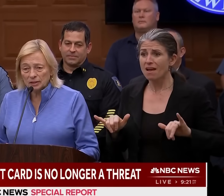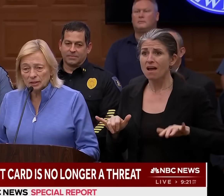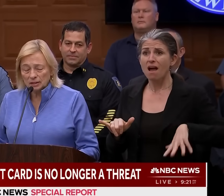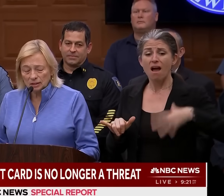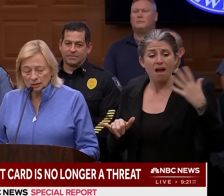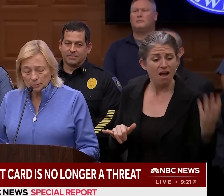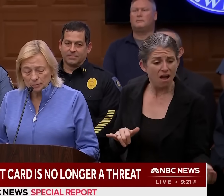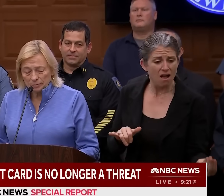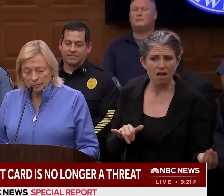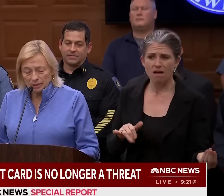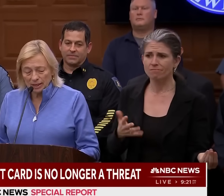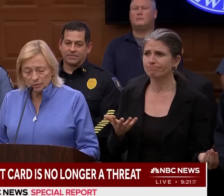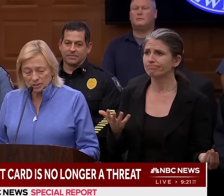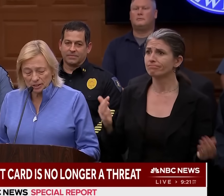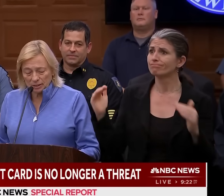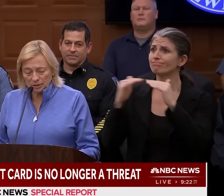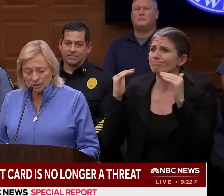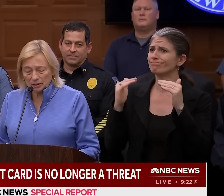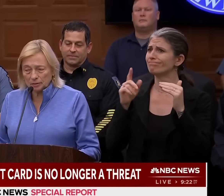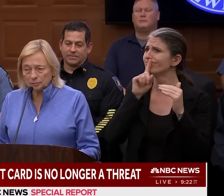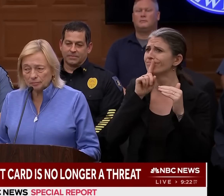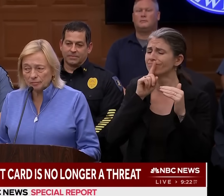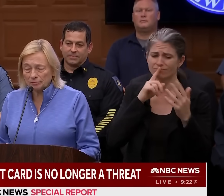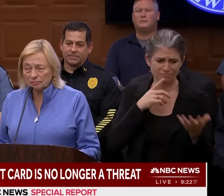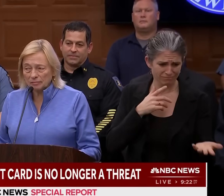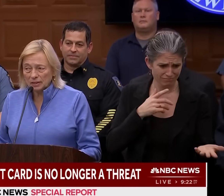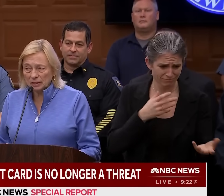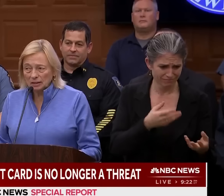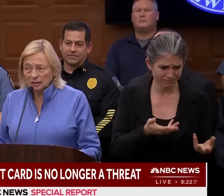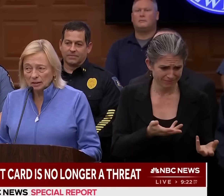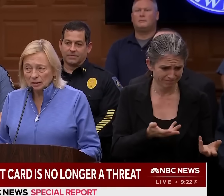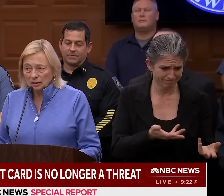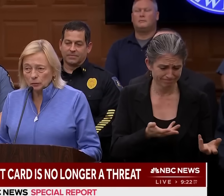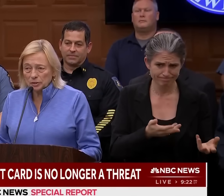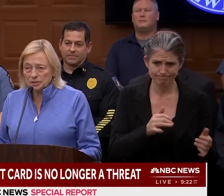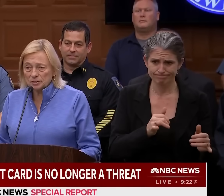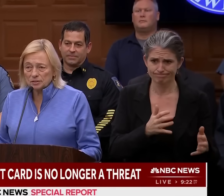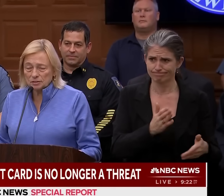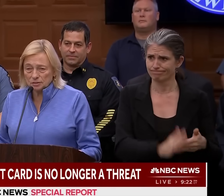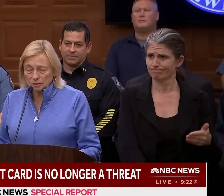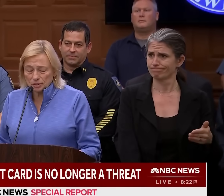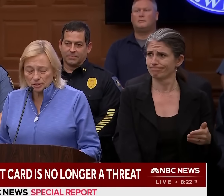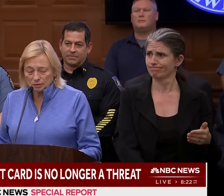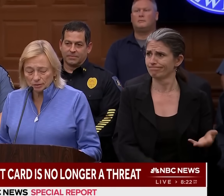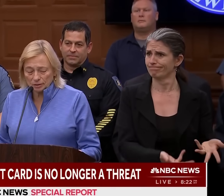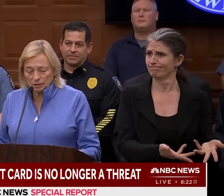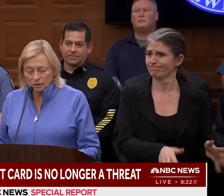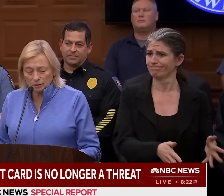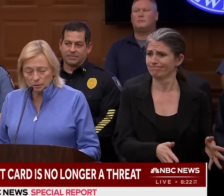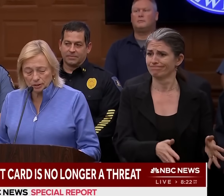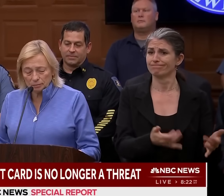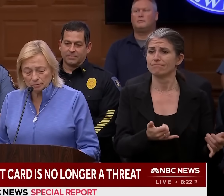SENTIMENT, BUT I ALSO KNOW THAT HIS DEATH MAY NOT BRING SOLACE TO MANY.